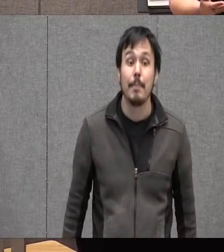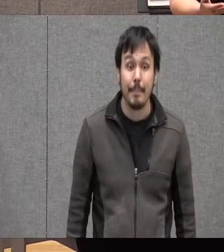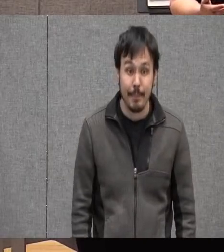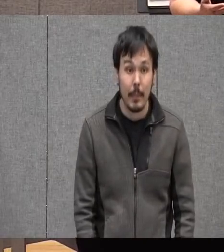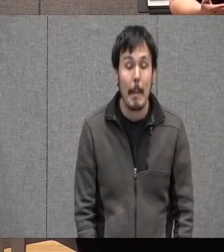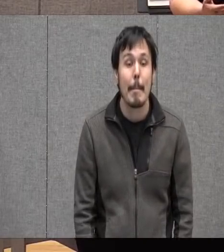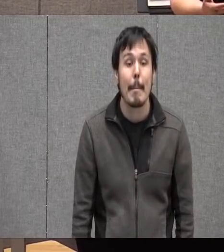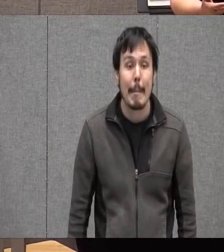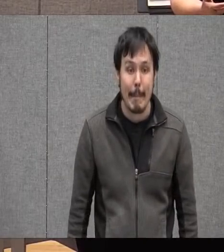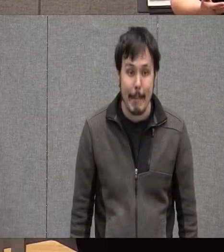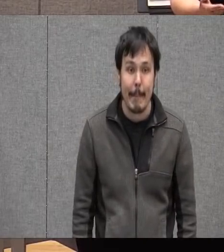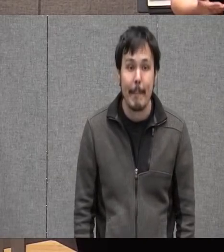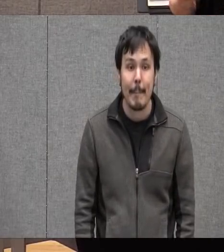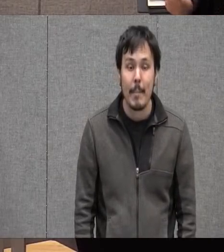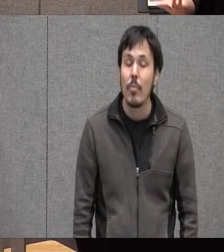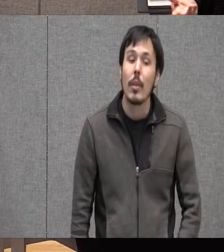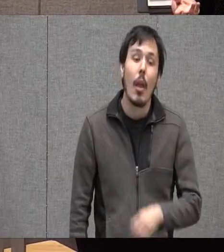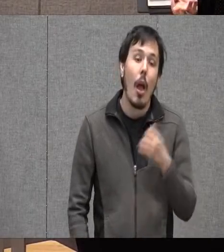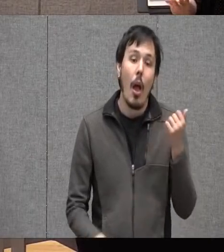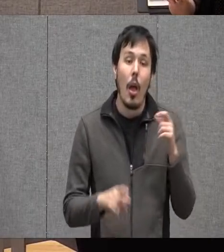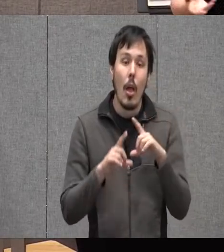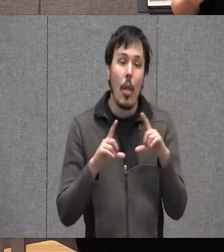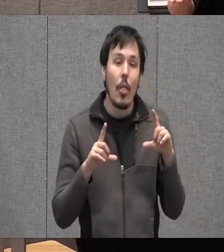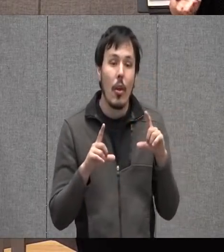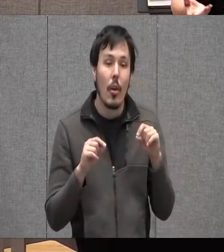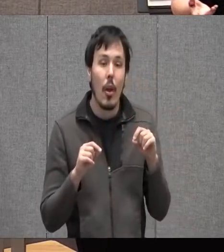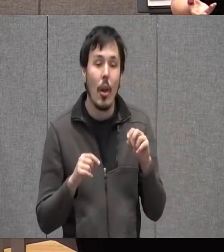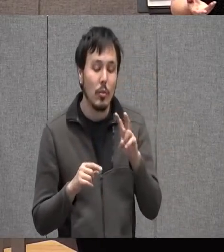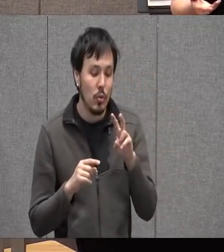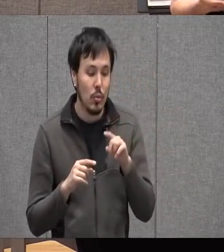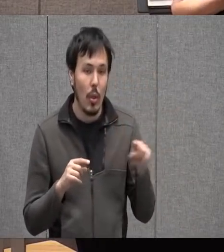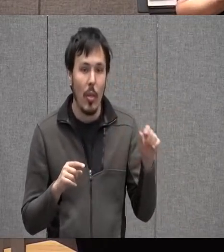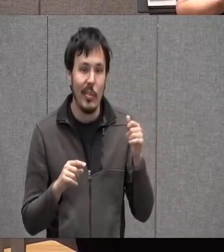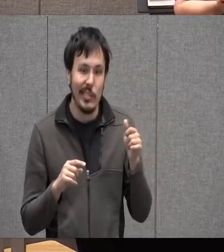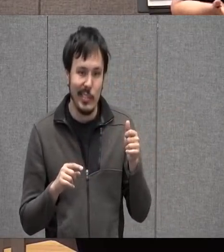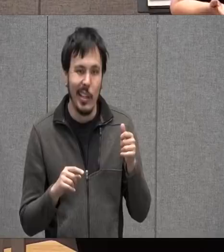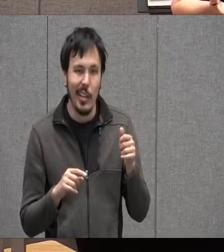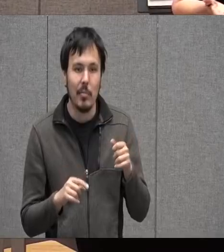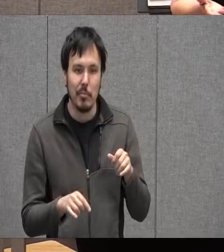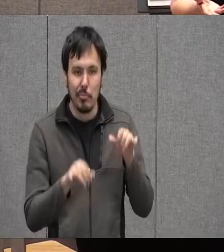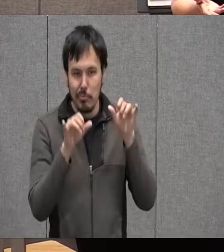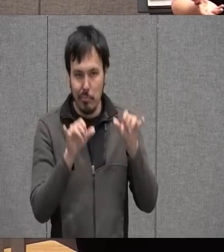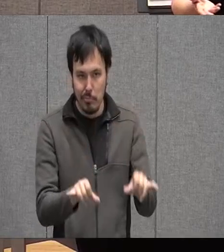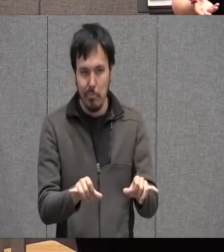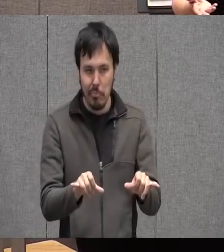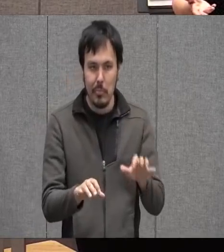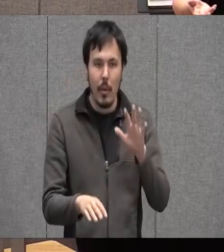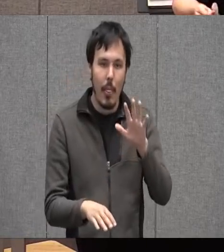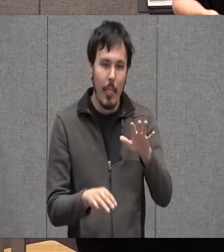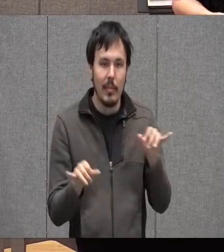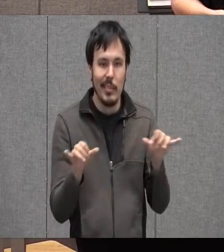And then any other card, the two through 10 are going to be worth their value that you're gonna have.